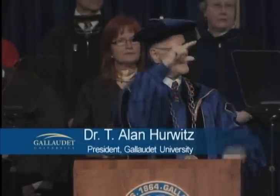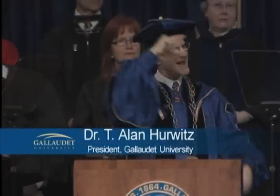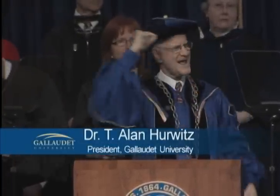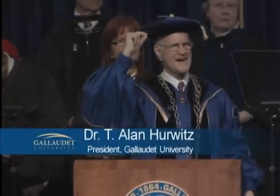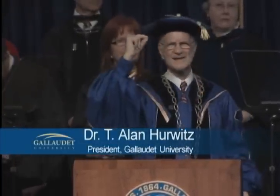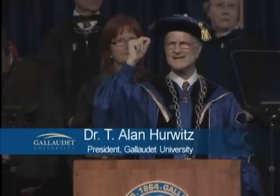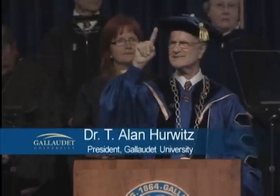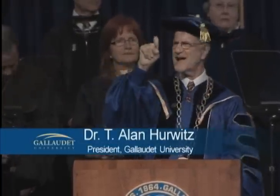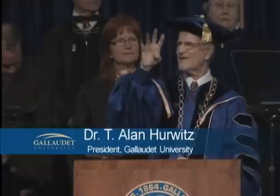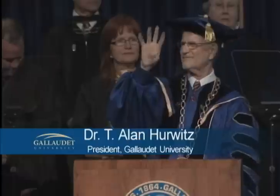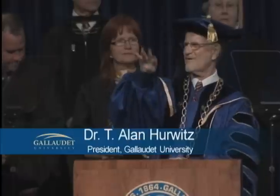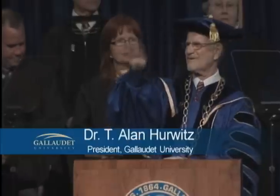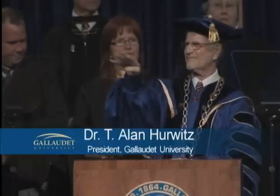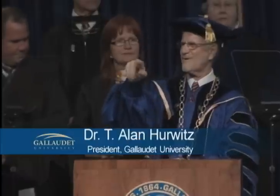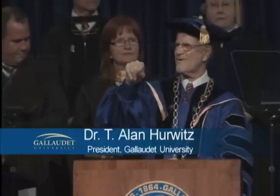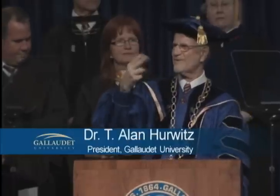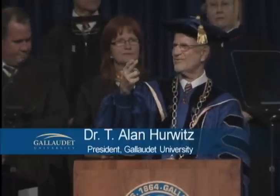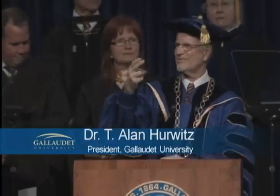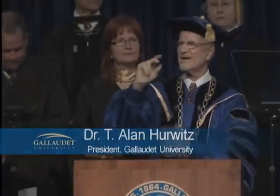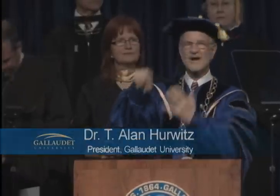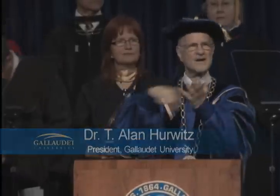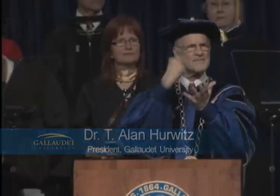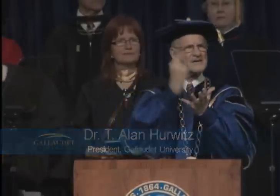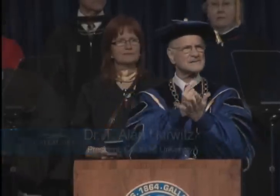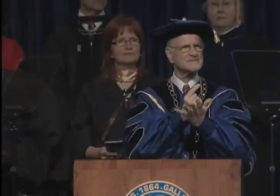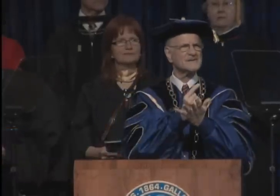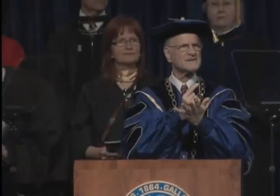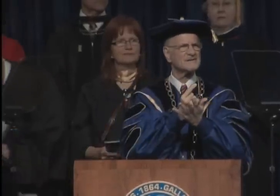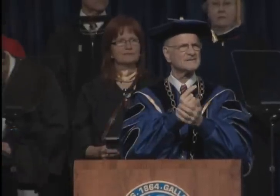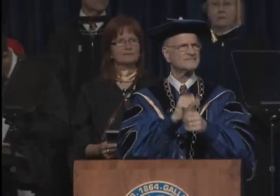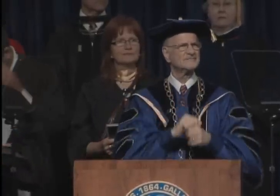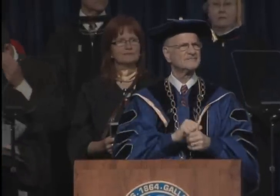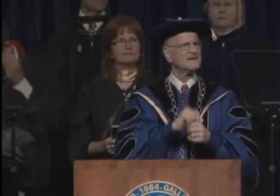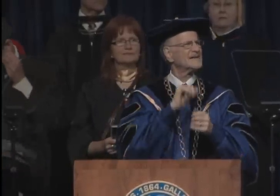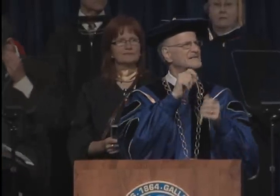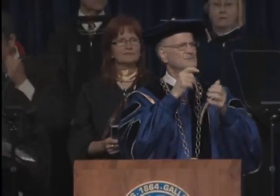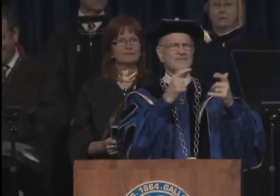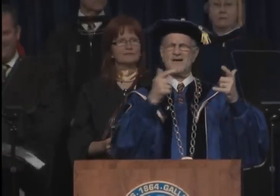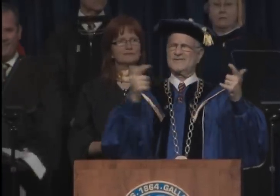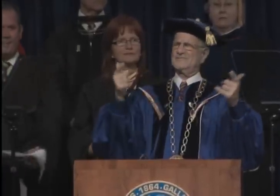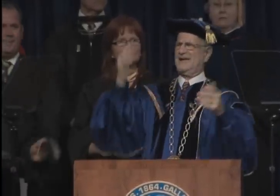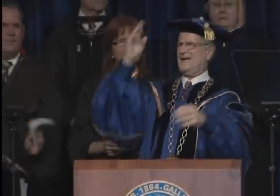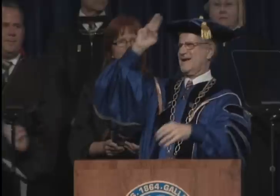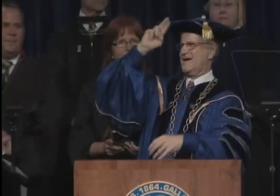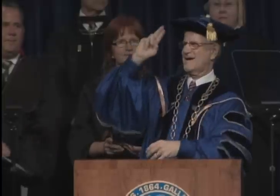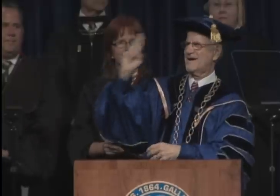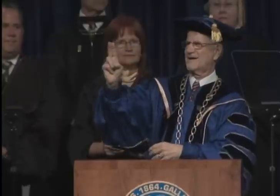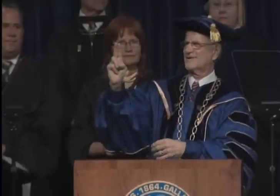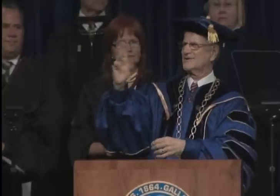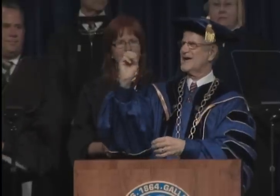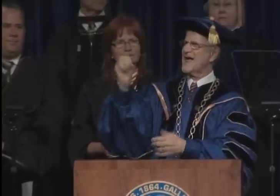to Gallaudet's 144th Commencement.